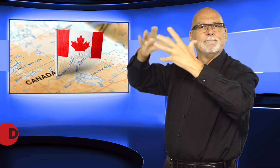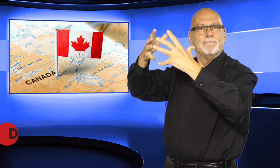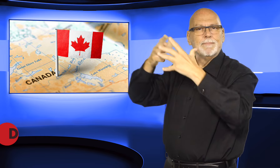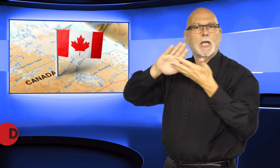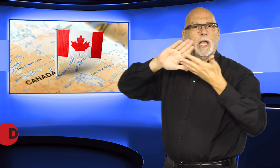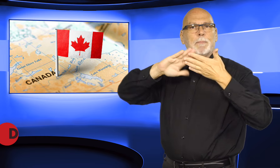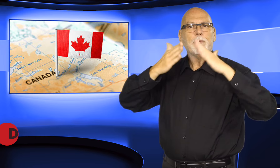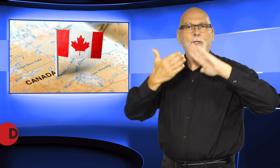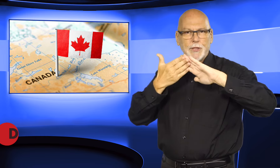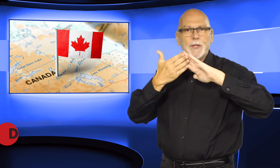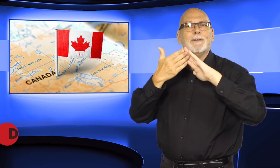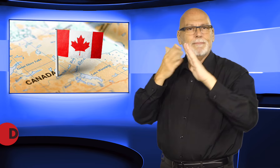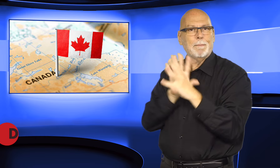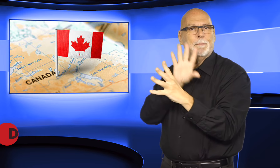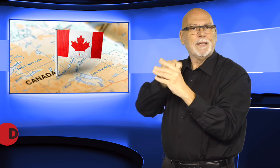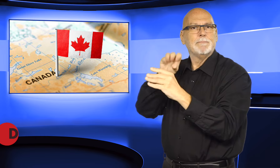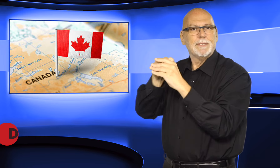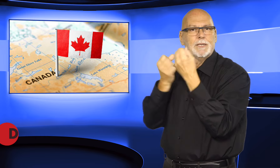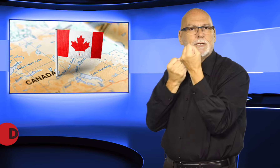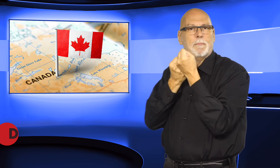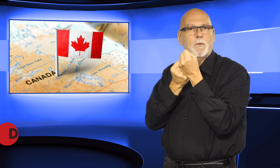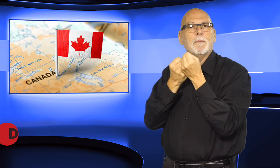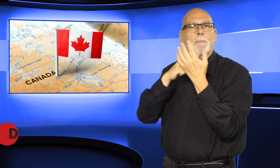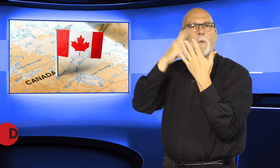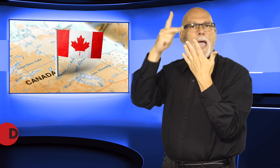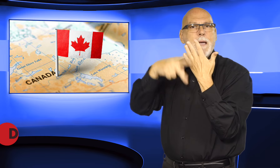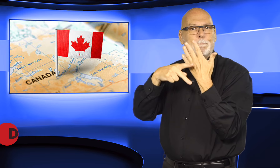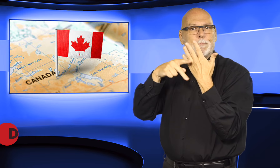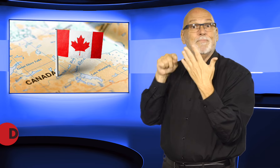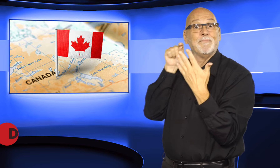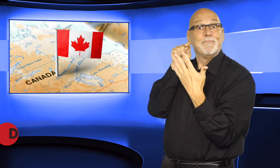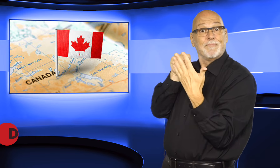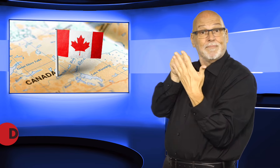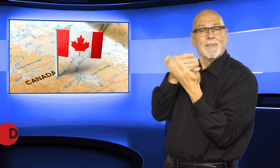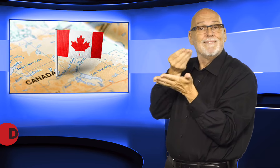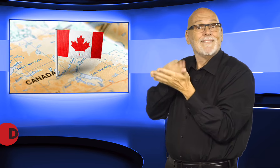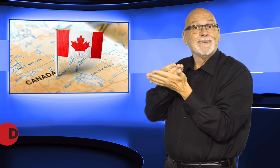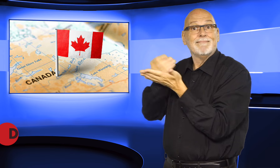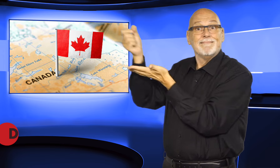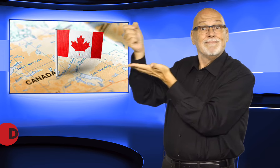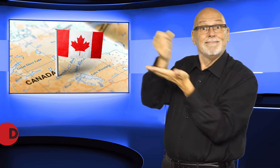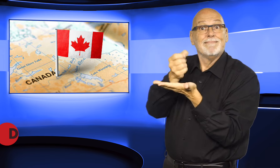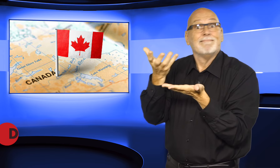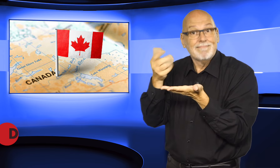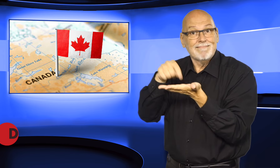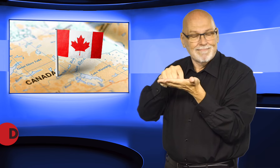Community participation Supports program which is funded by MCCSS,